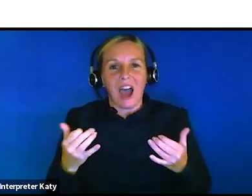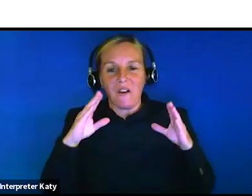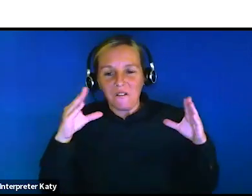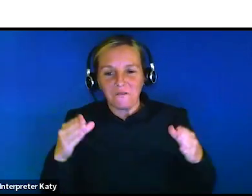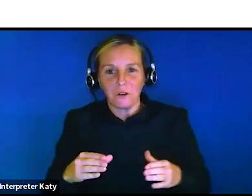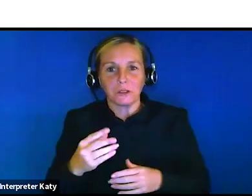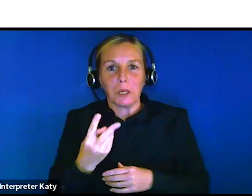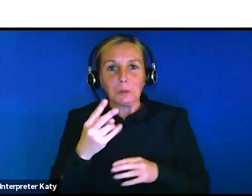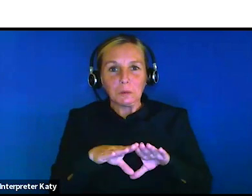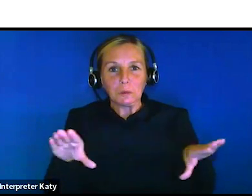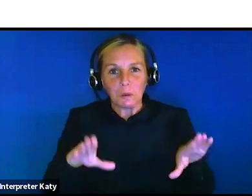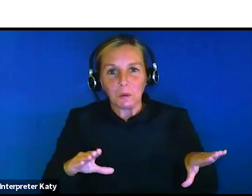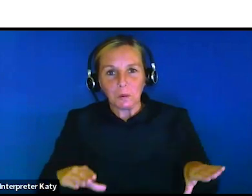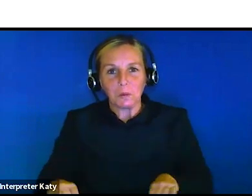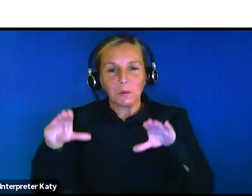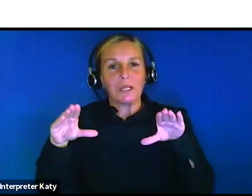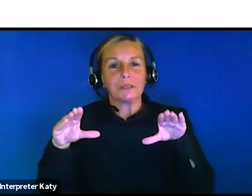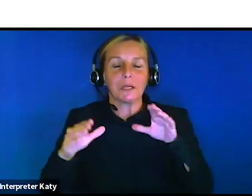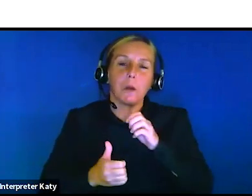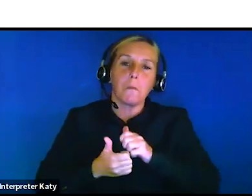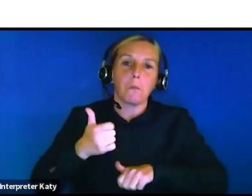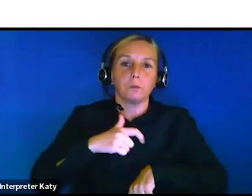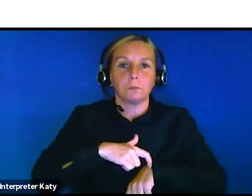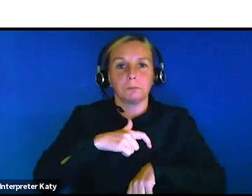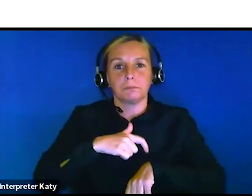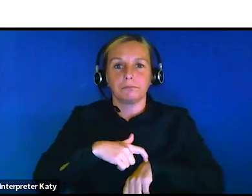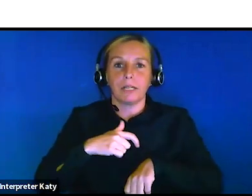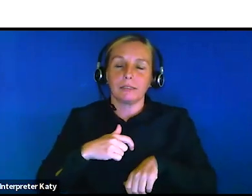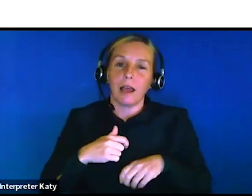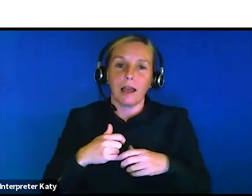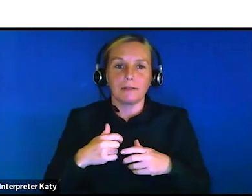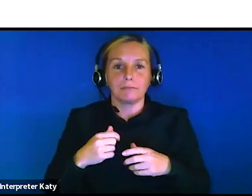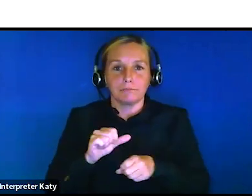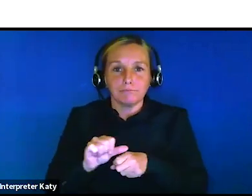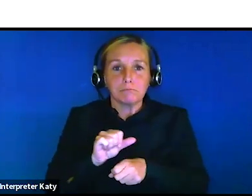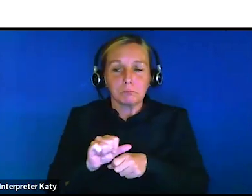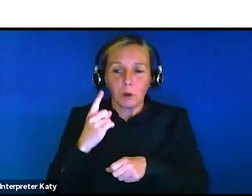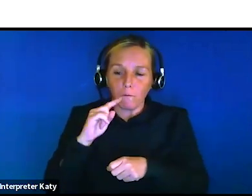I spend most of my time making a great childhood for them.